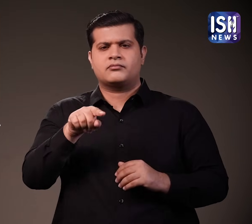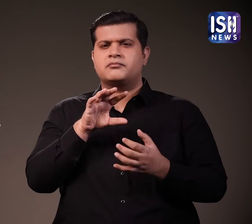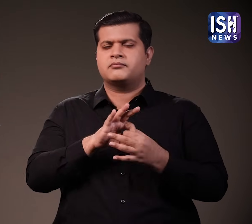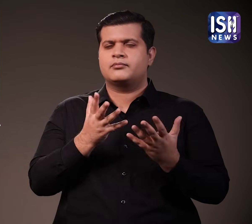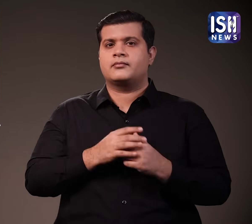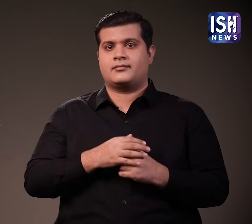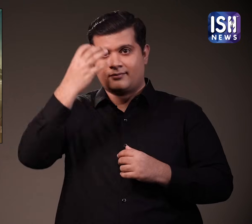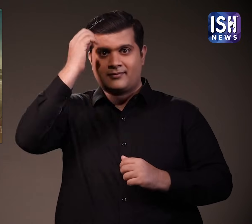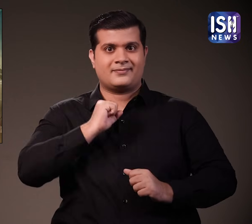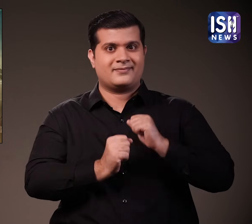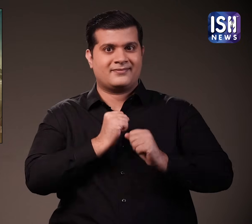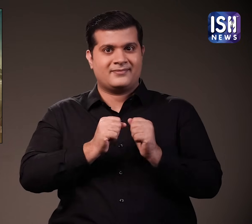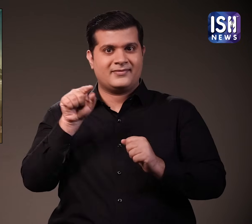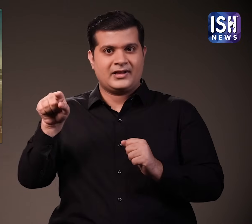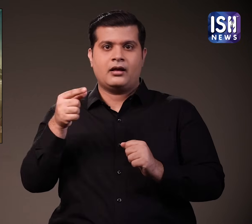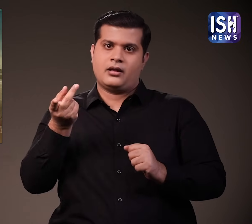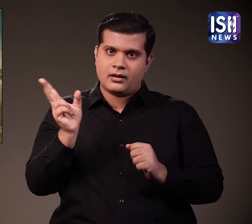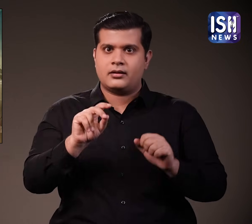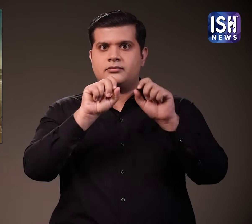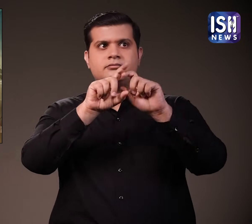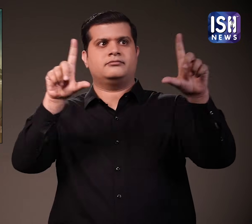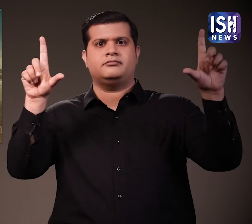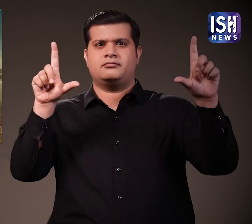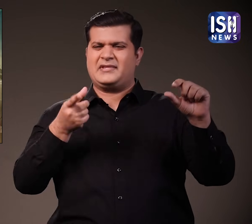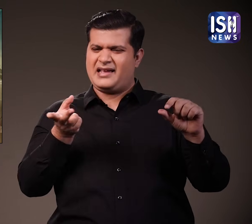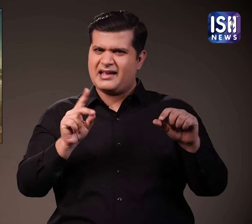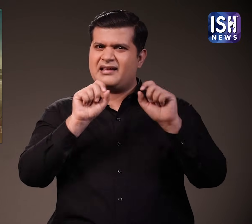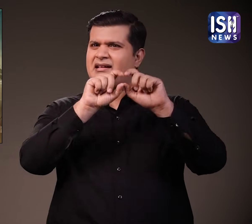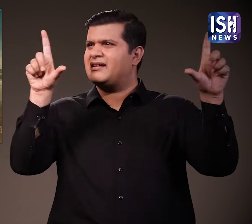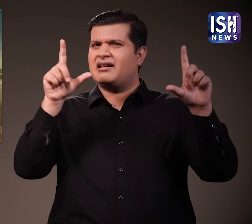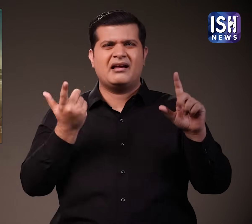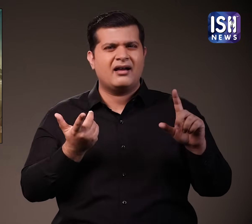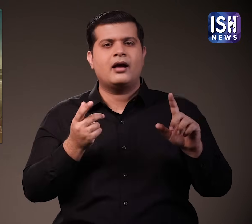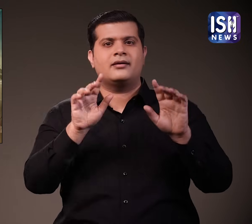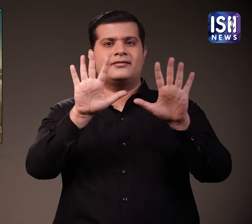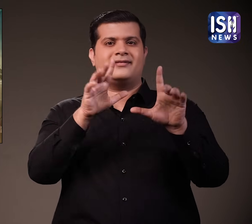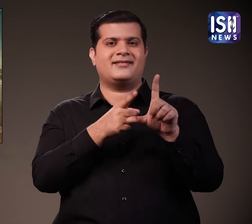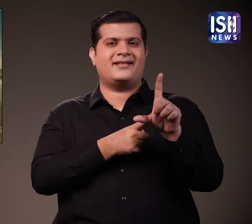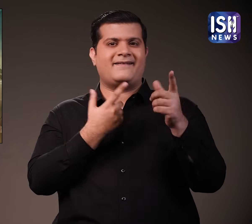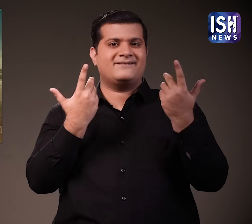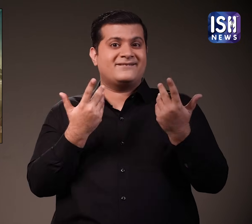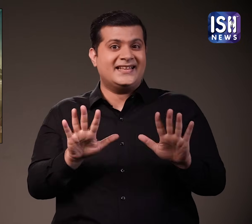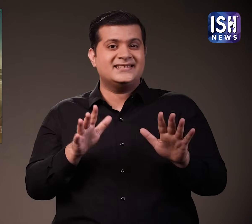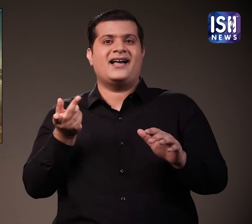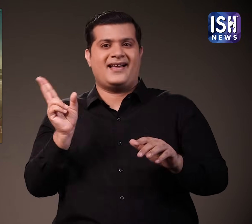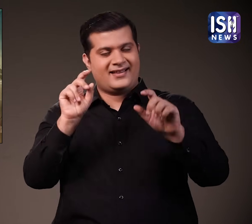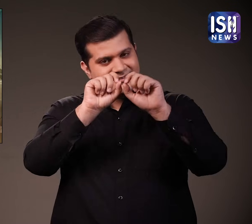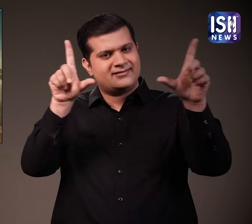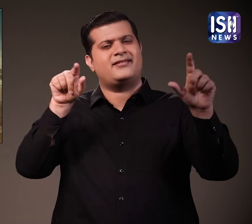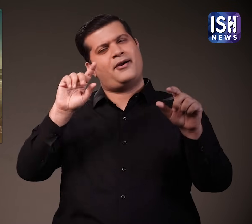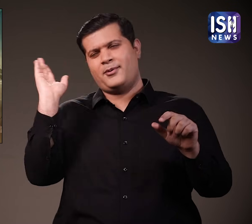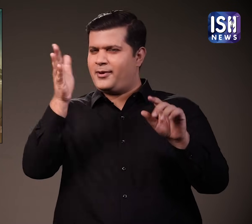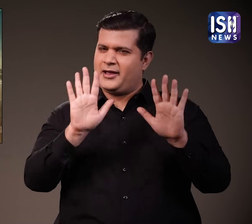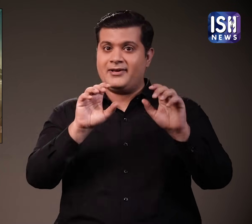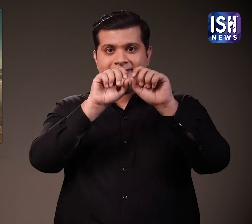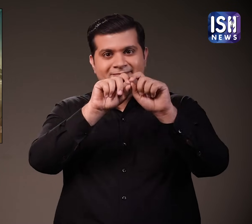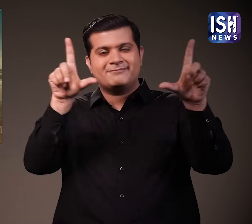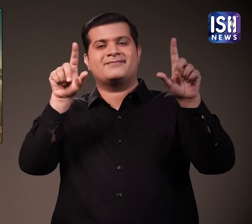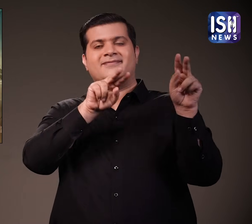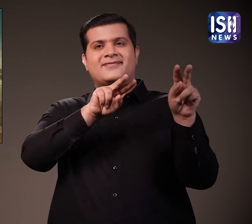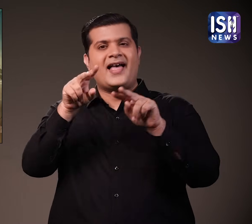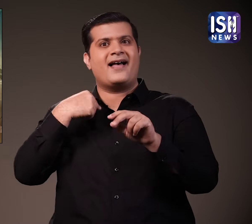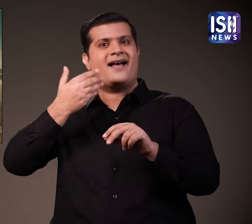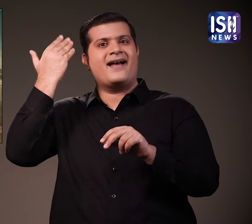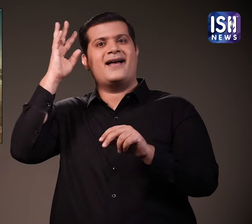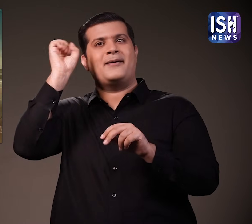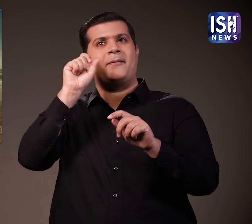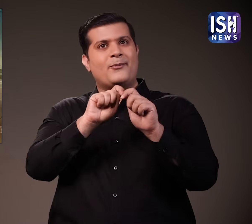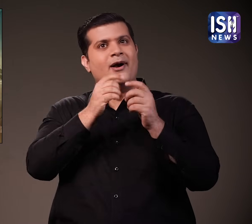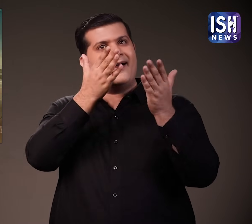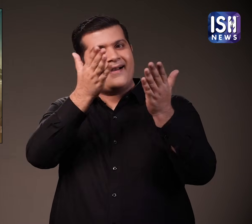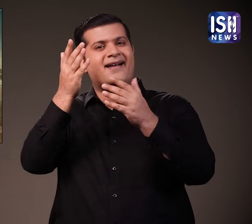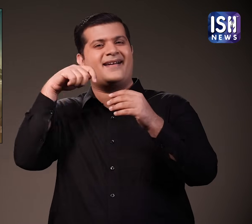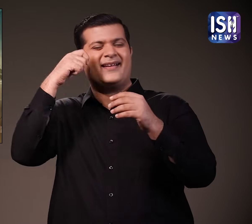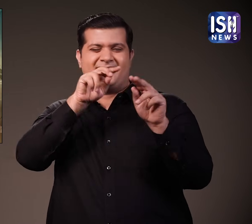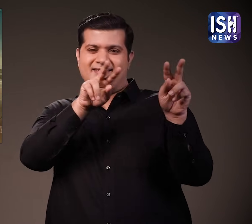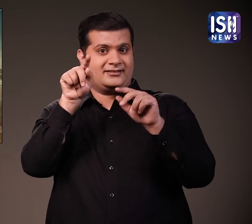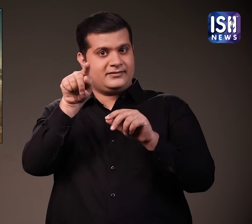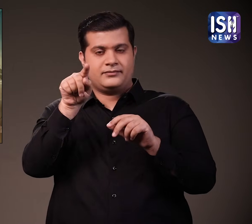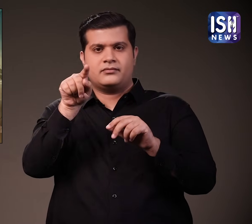Bhaag Milkha Bhaag was released in theatres to celebrate its 10 year anniversary.